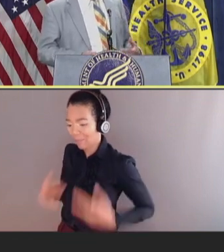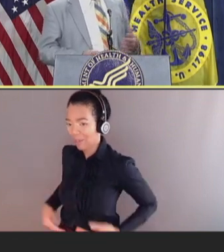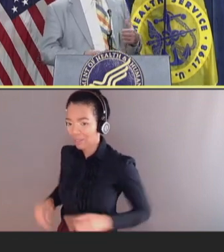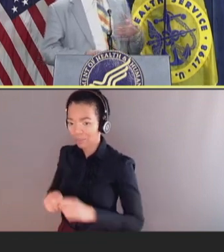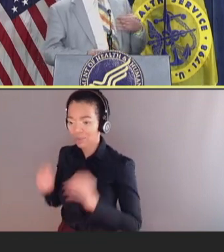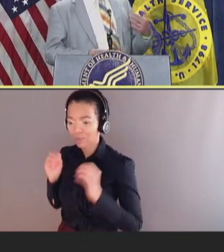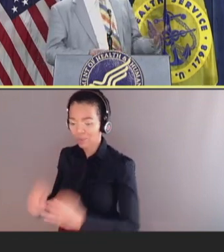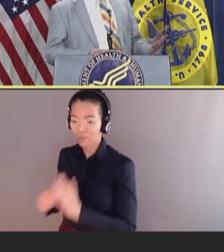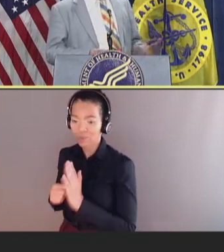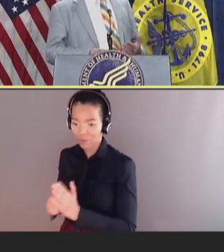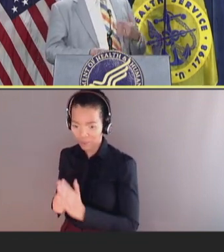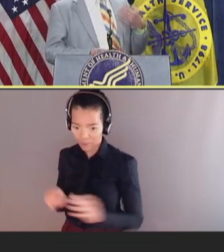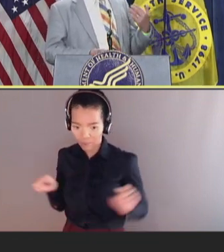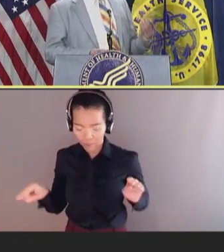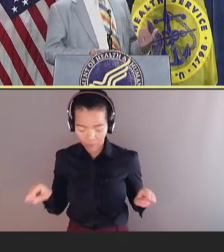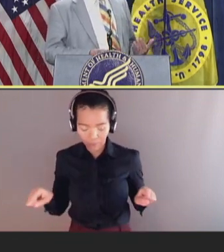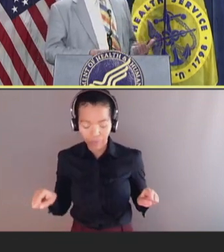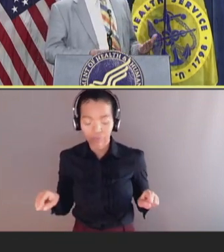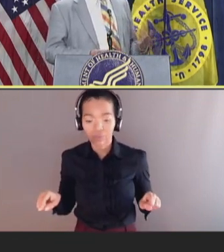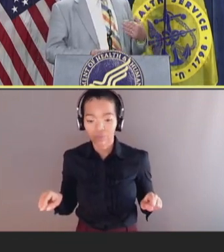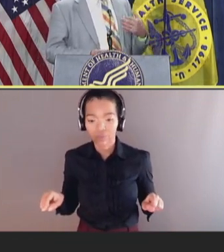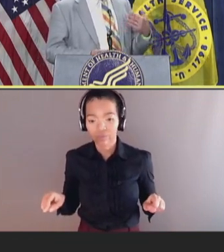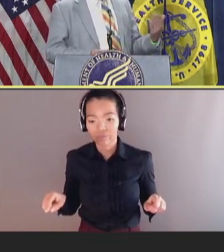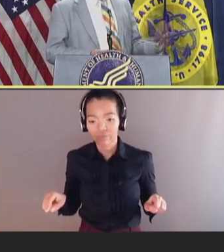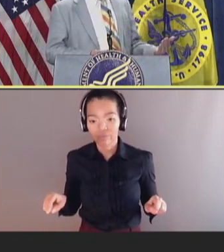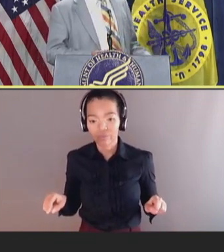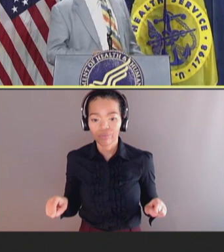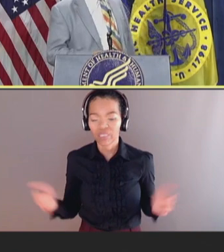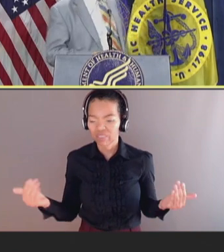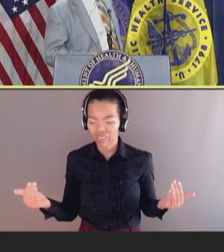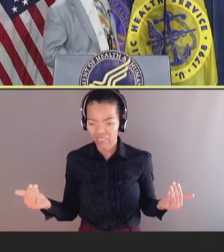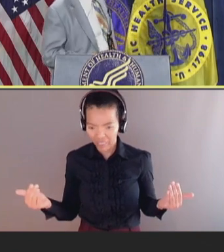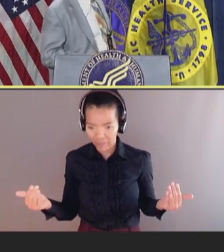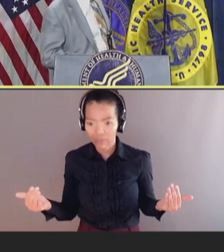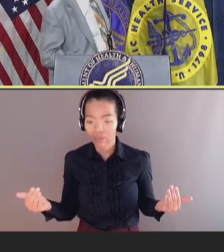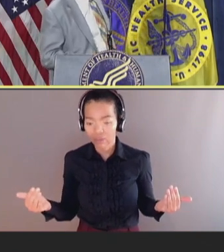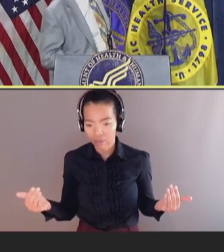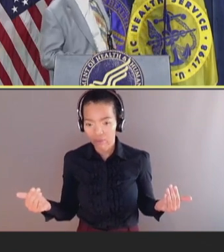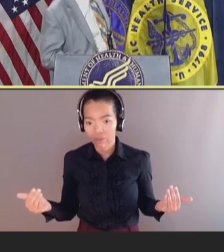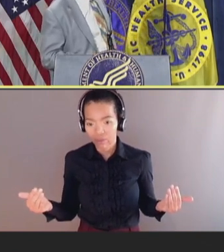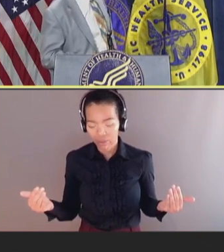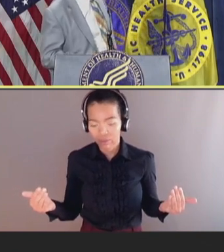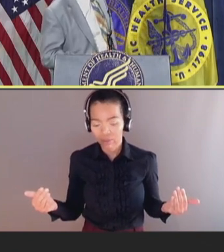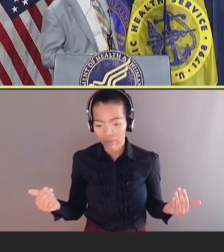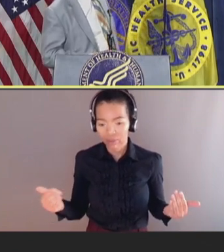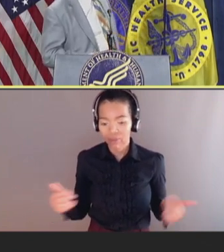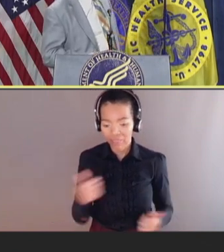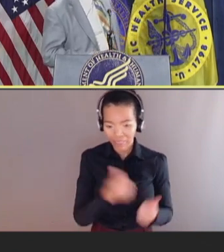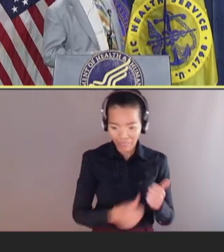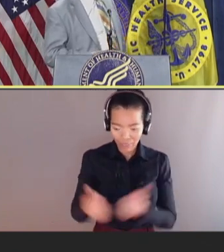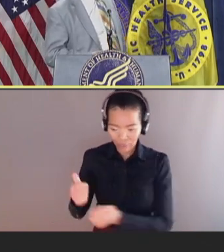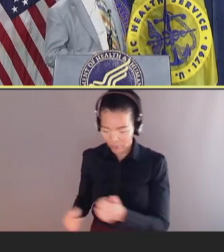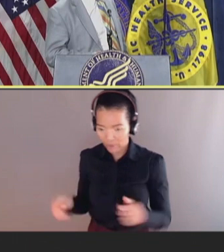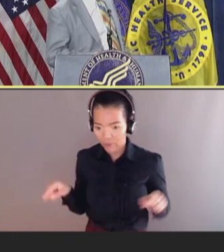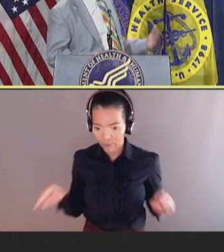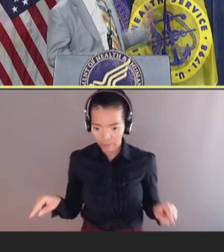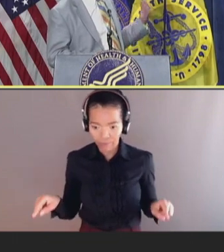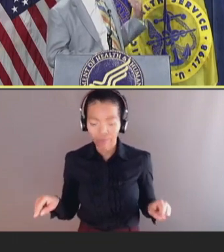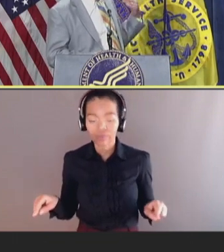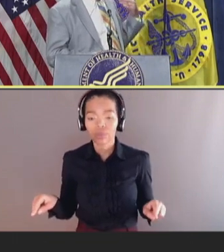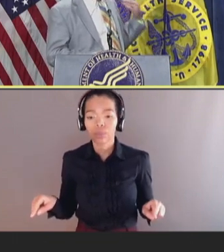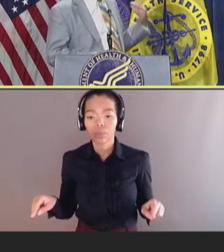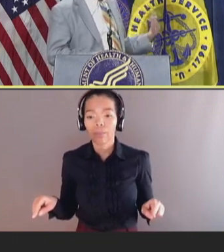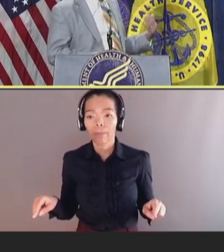We recruited groups of about 15 of each one of these types, and then took blood